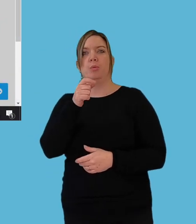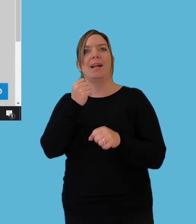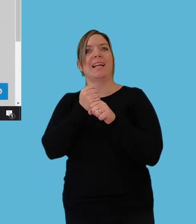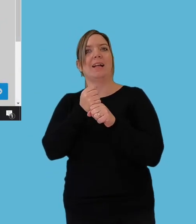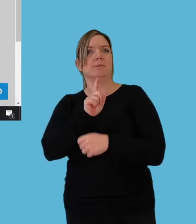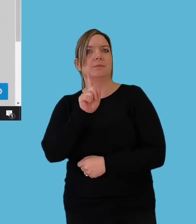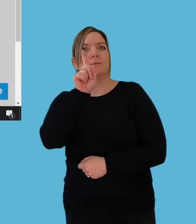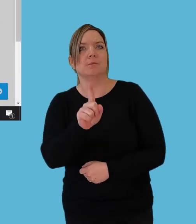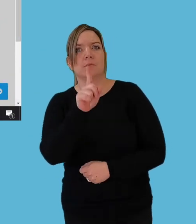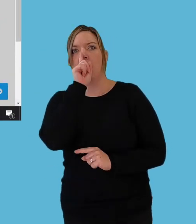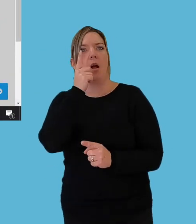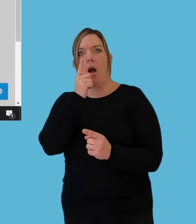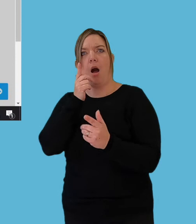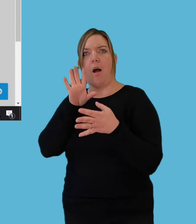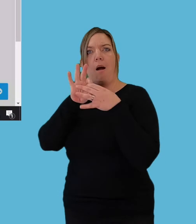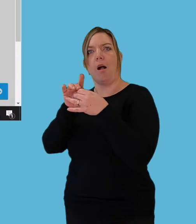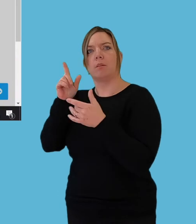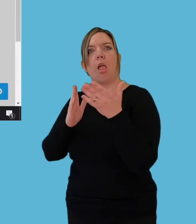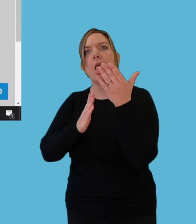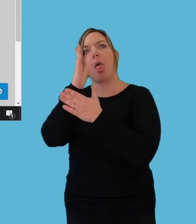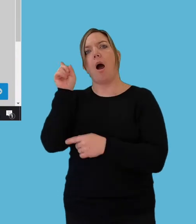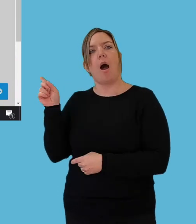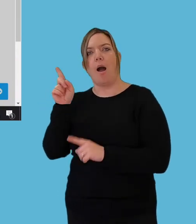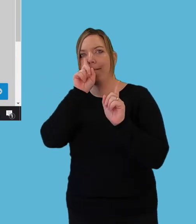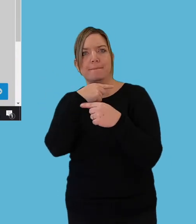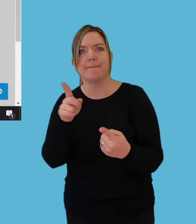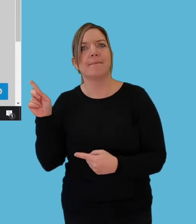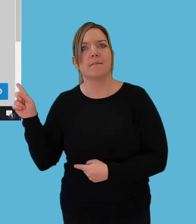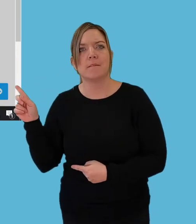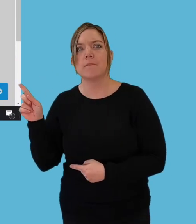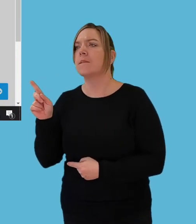As you're logging in as a guest, you won't be able to access the live sessions through this link,